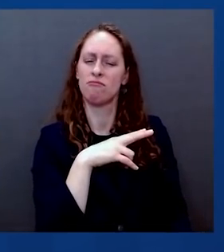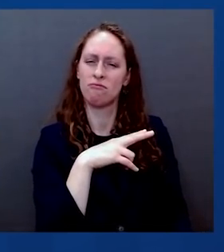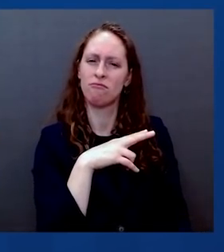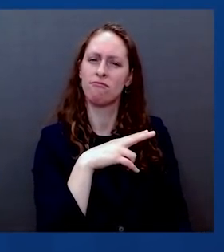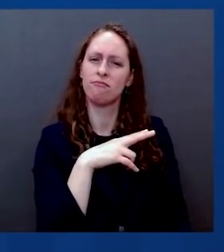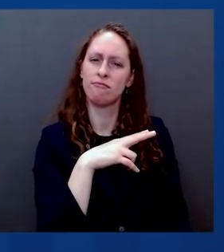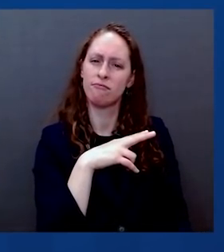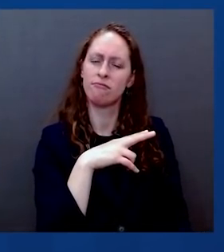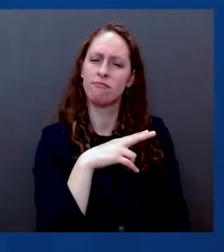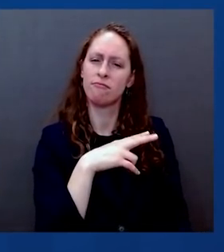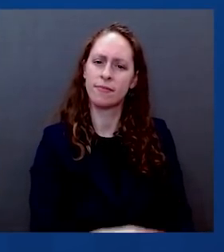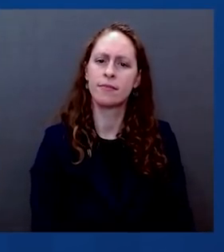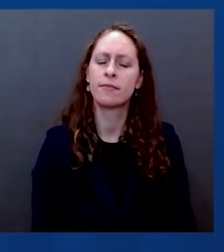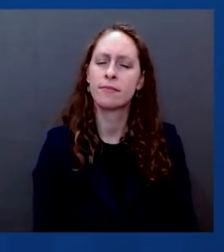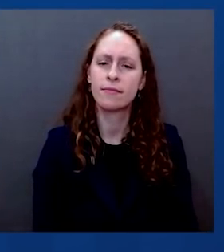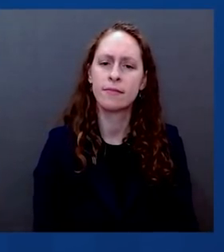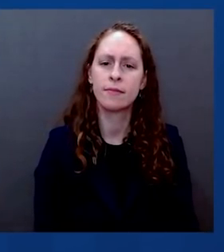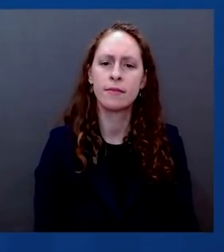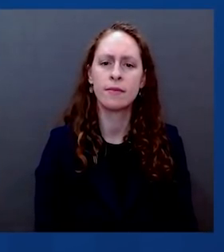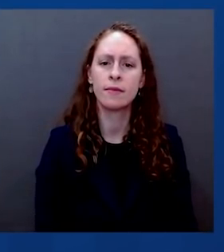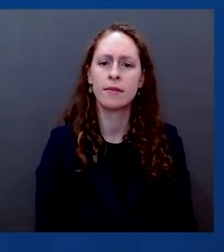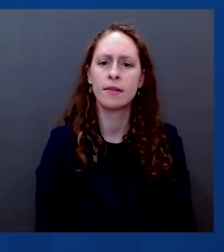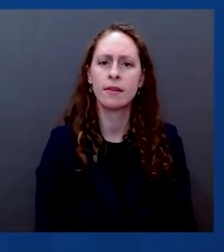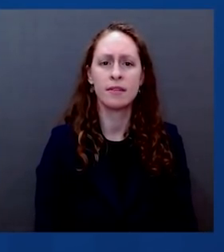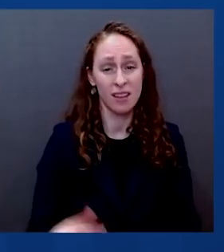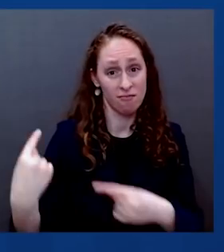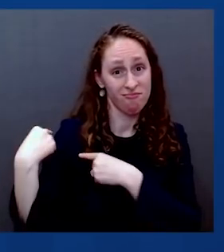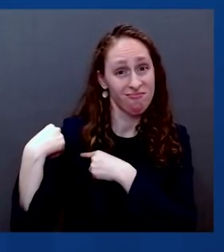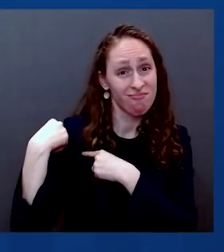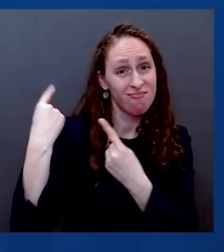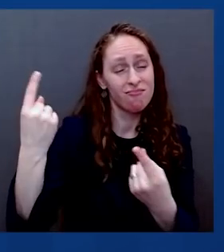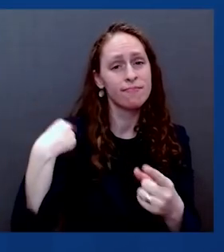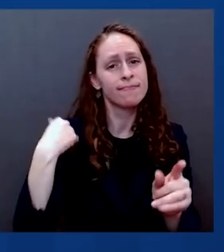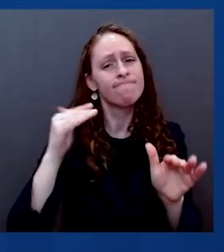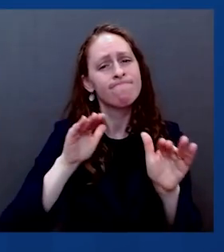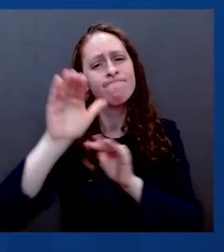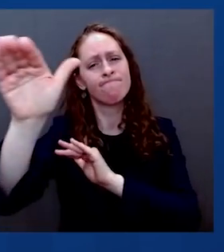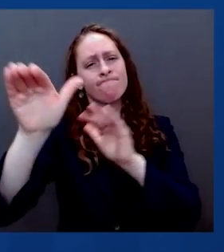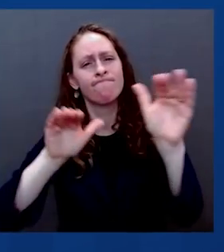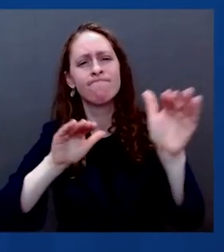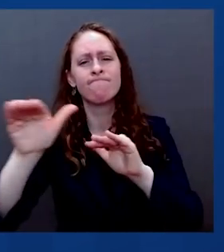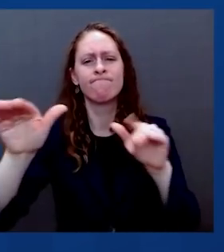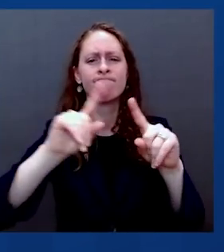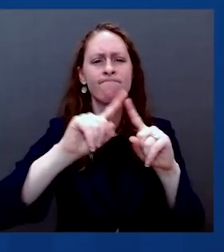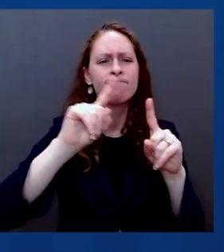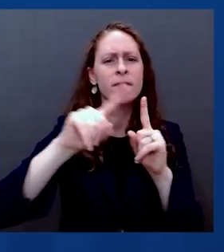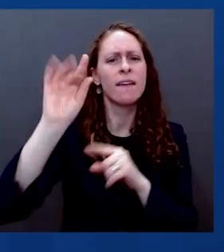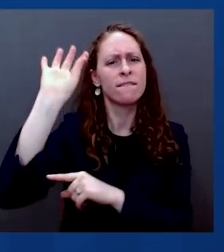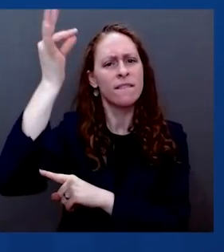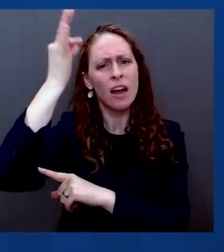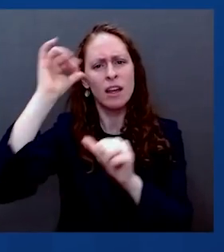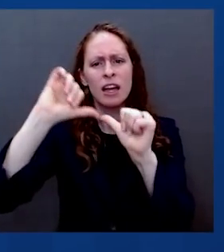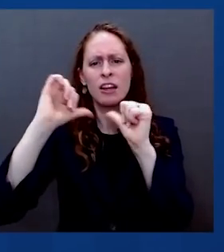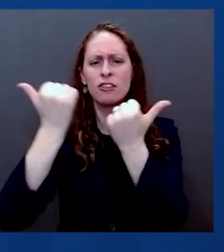to promote access to voting, led by the Vice President. We've appointed top civil rights